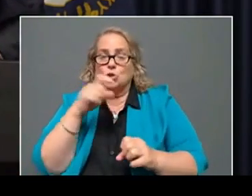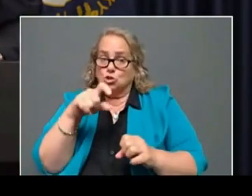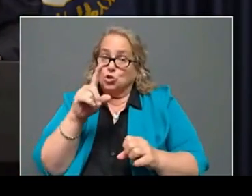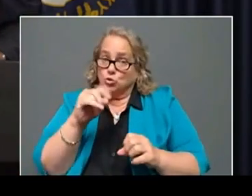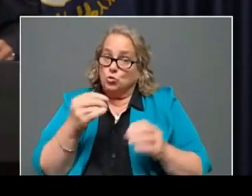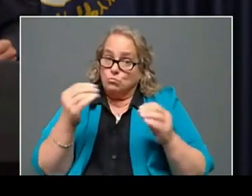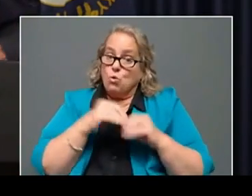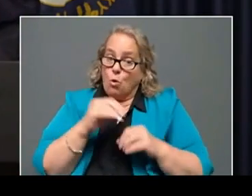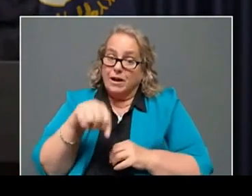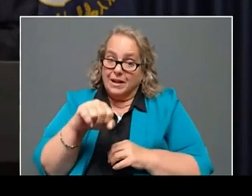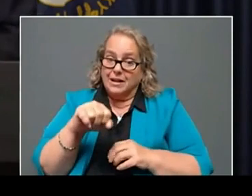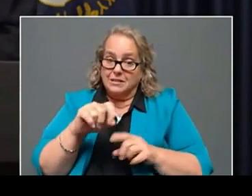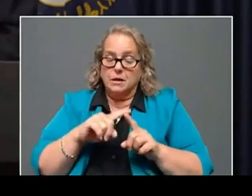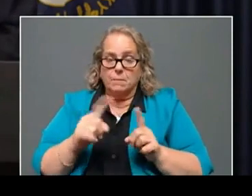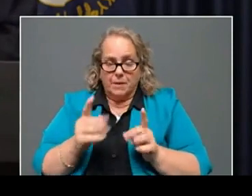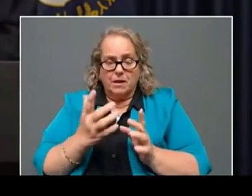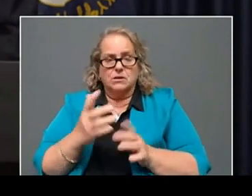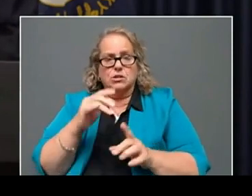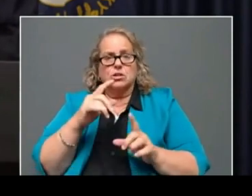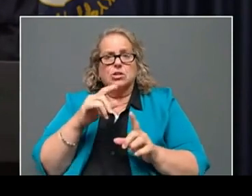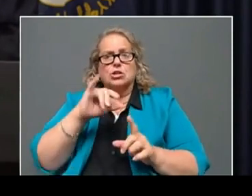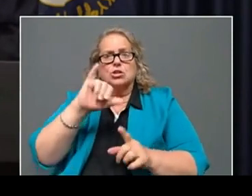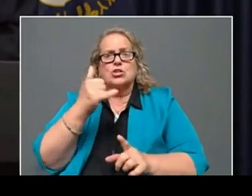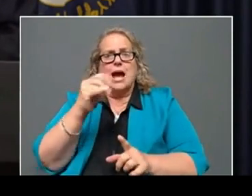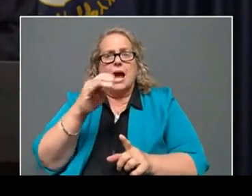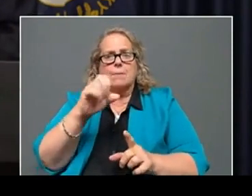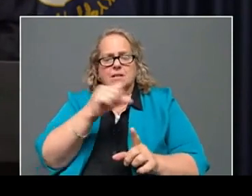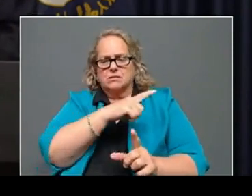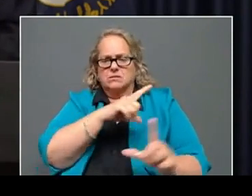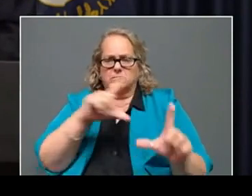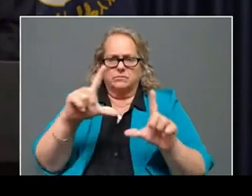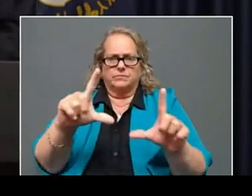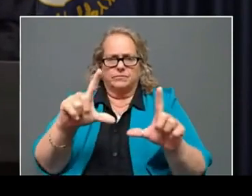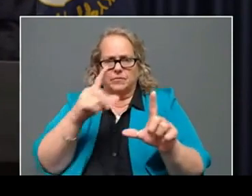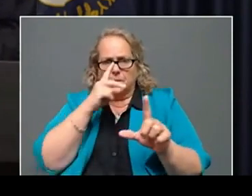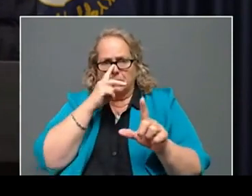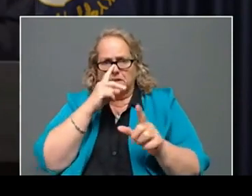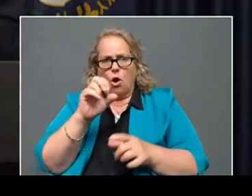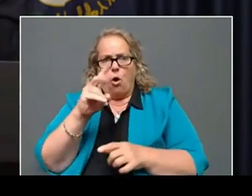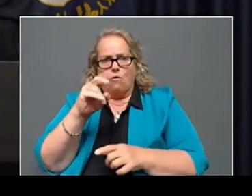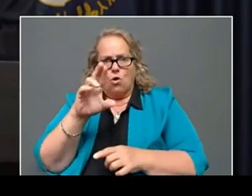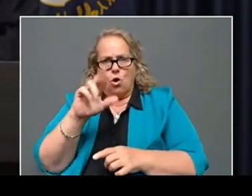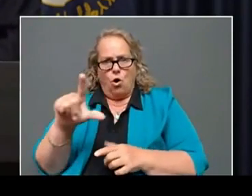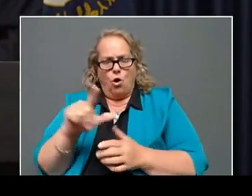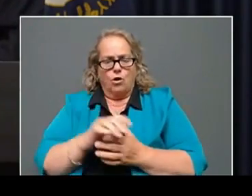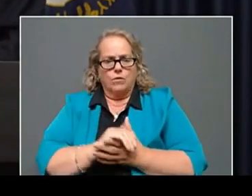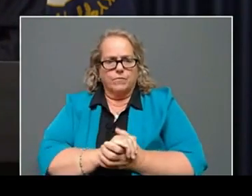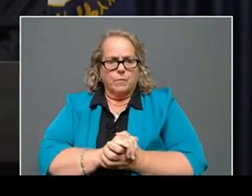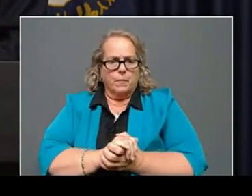put up the overall uh overview slide now let's do James.